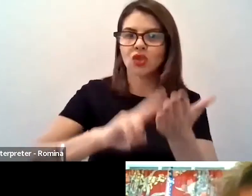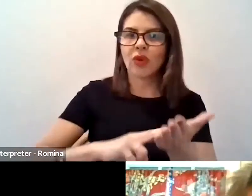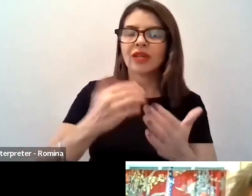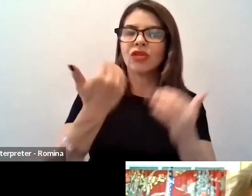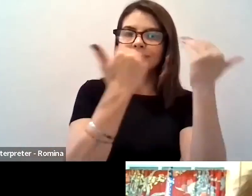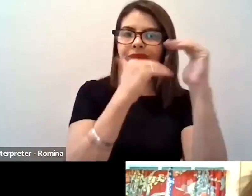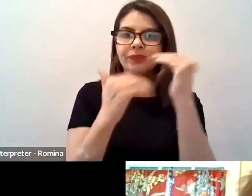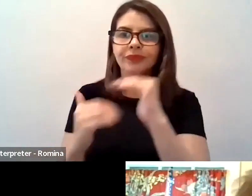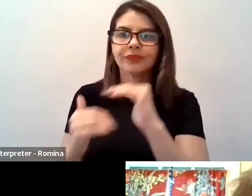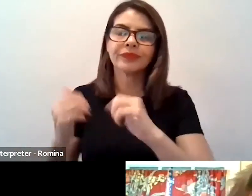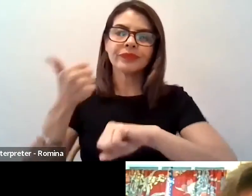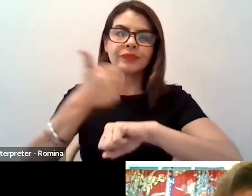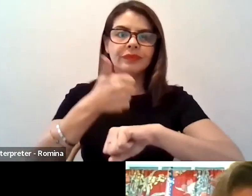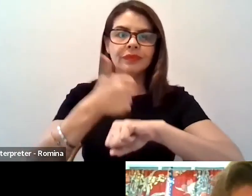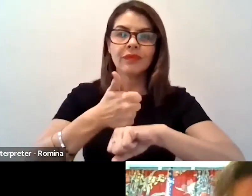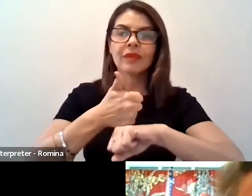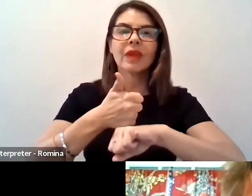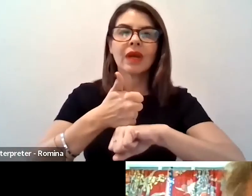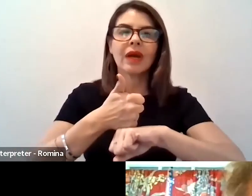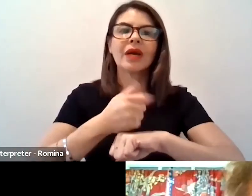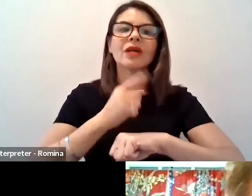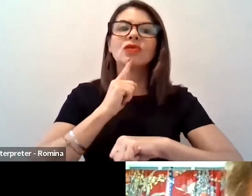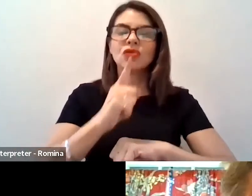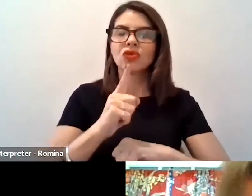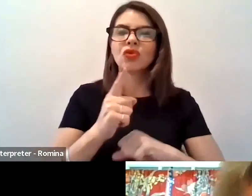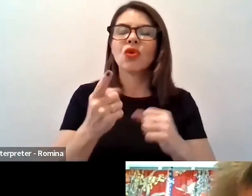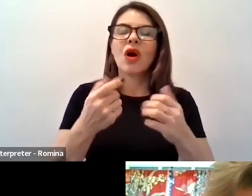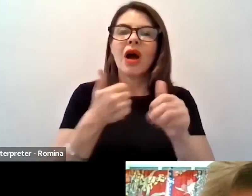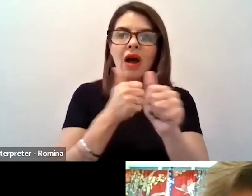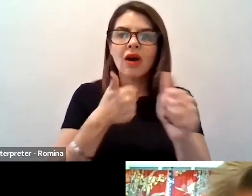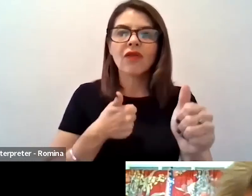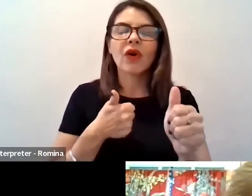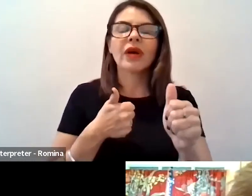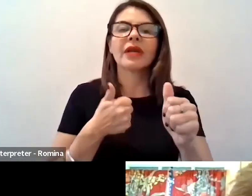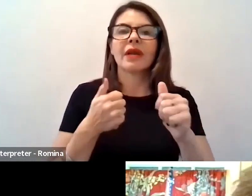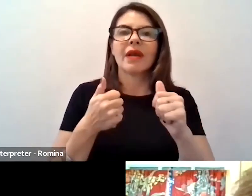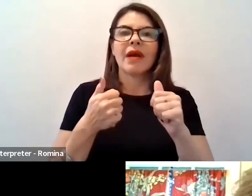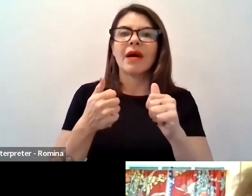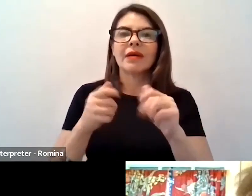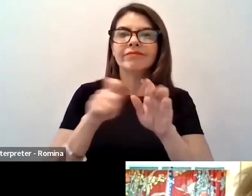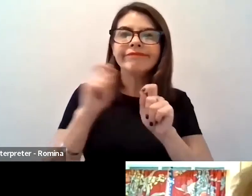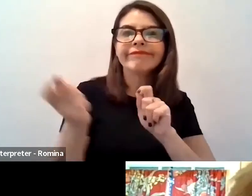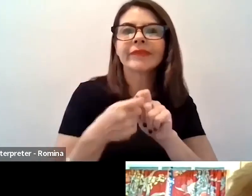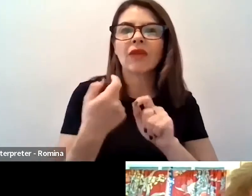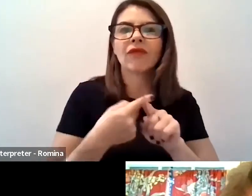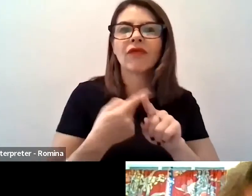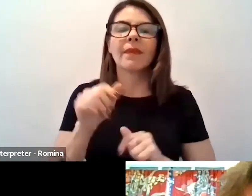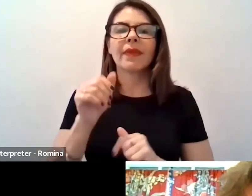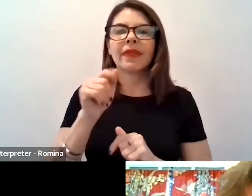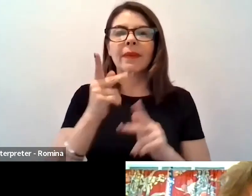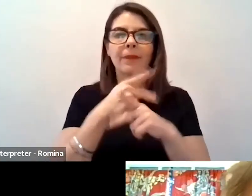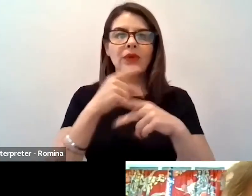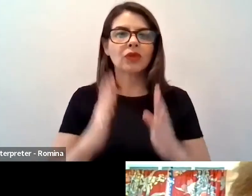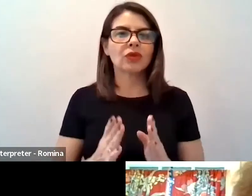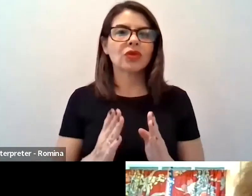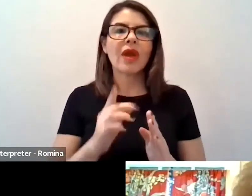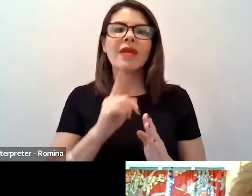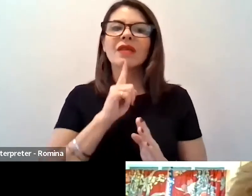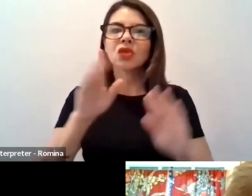in place to prevent repercussions from the producers and the performers Consent, and this is very clear language.